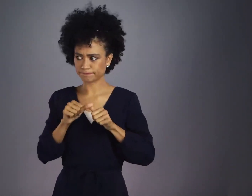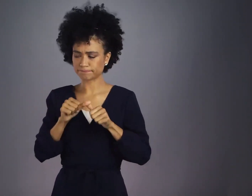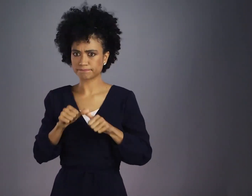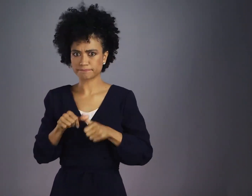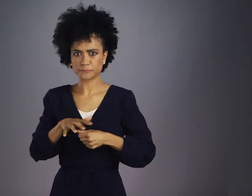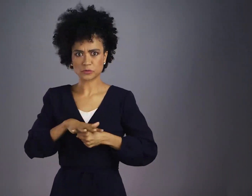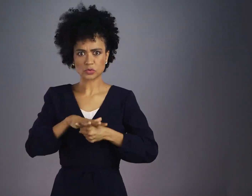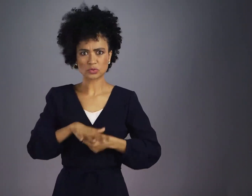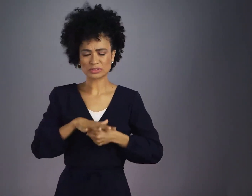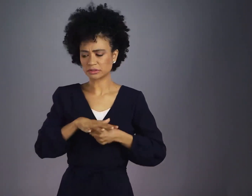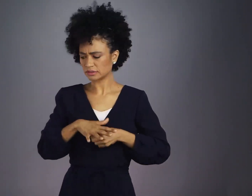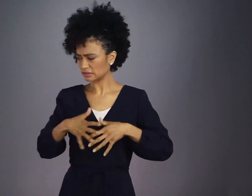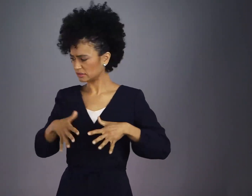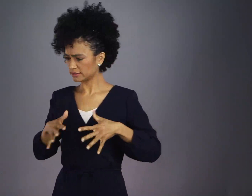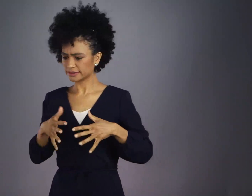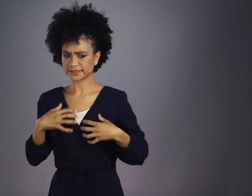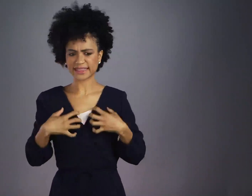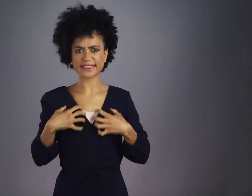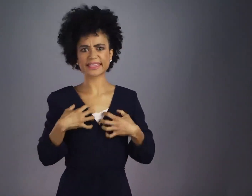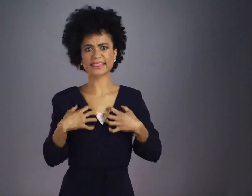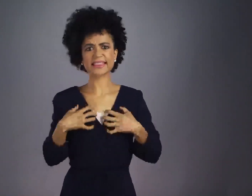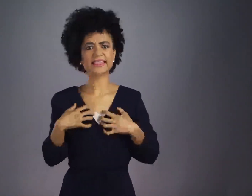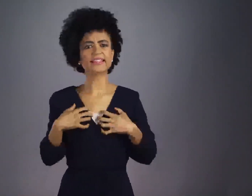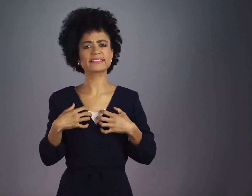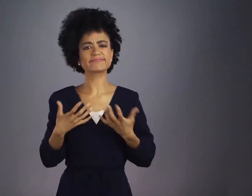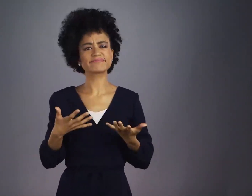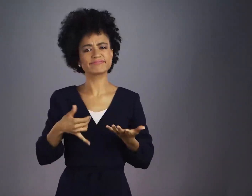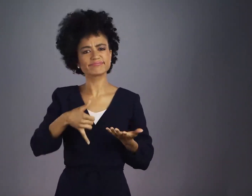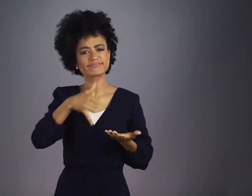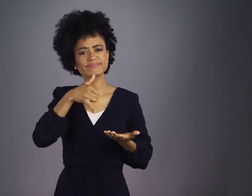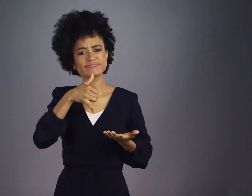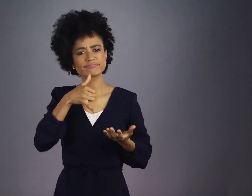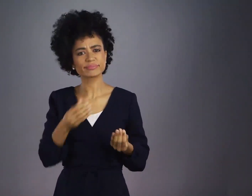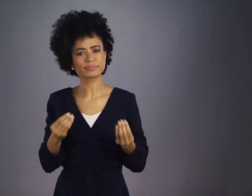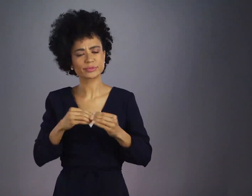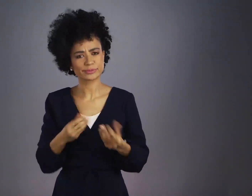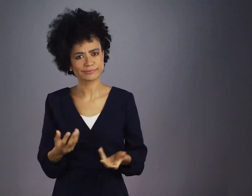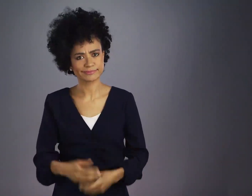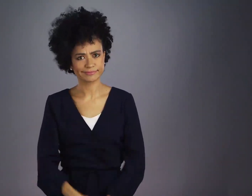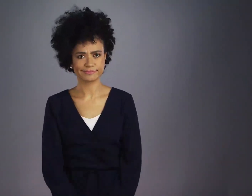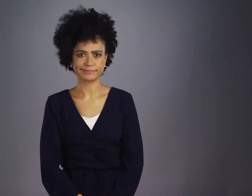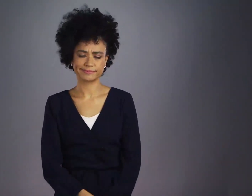He is under constant fear and tension — that makes for more drinking.